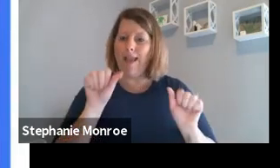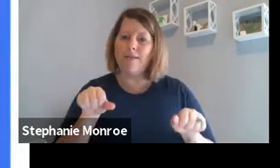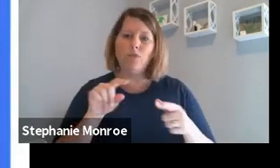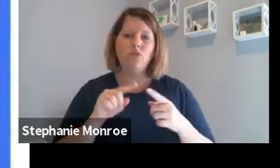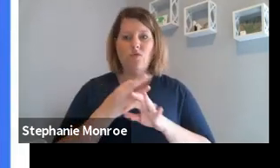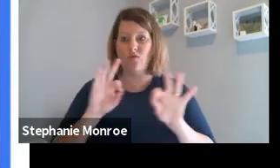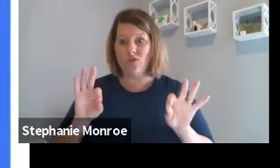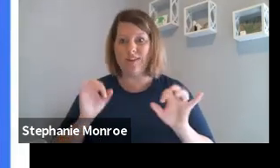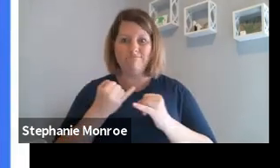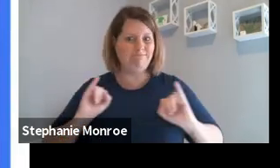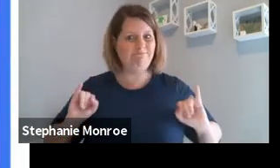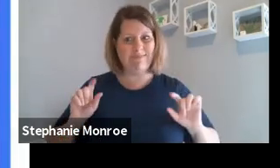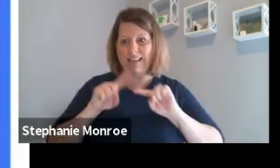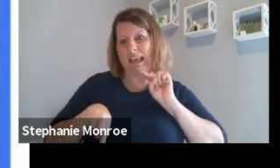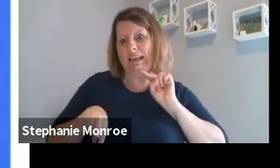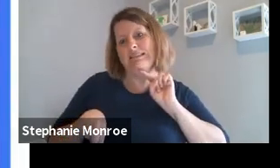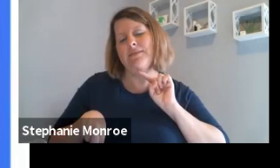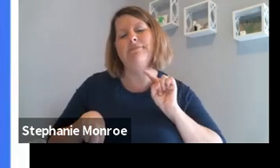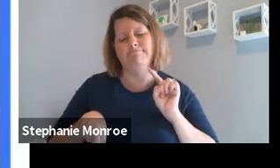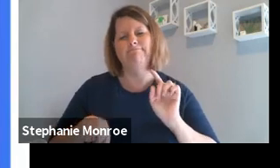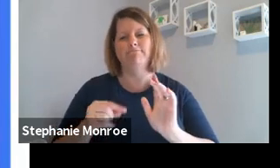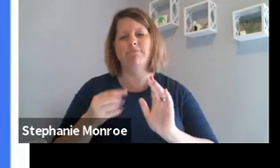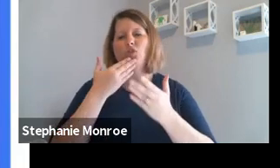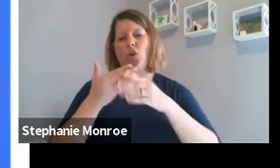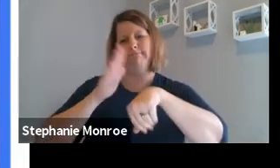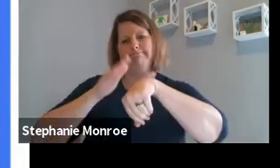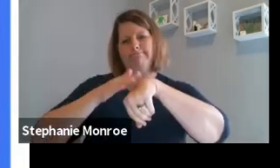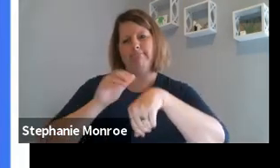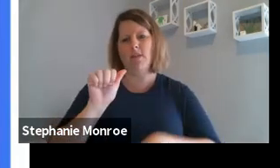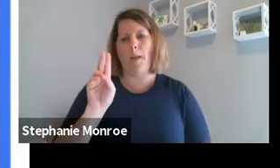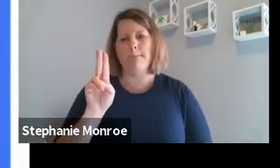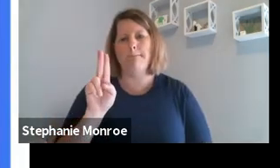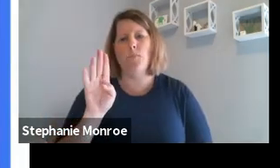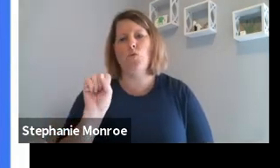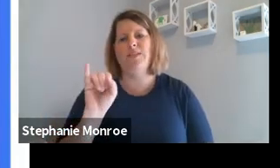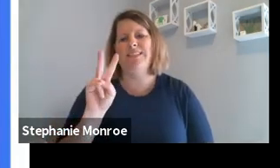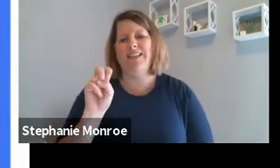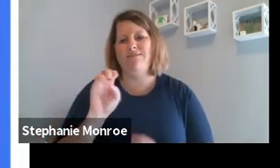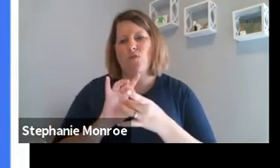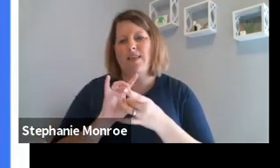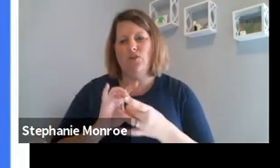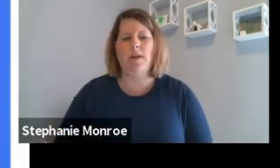then that is a very good indication that you're in an abusive relationship. There is something that we know,